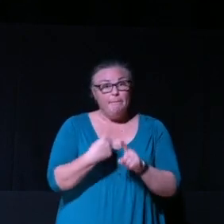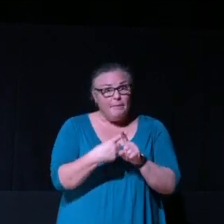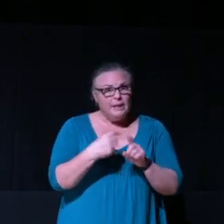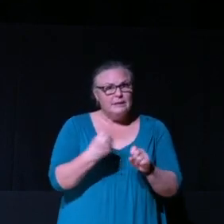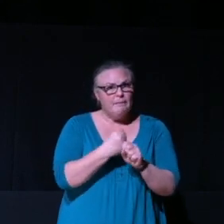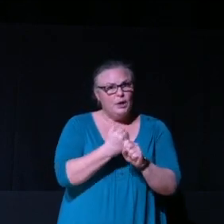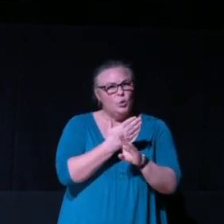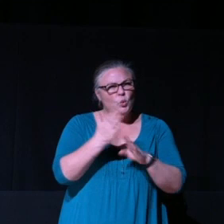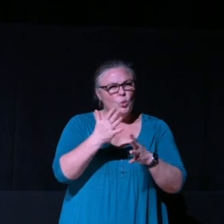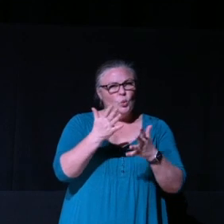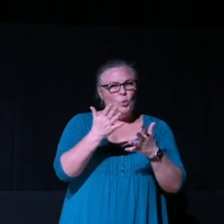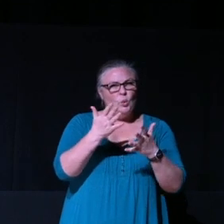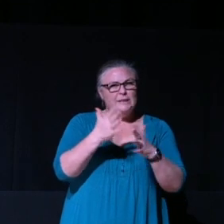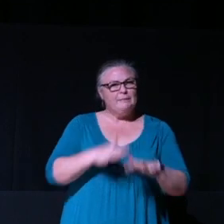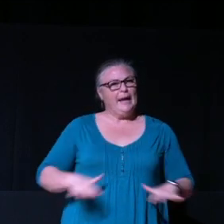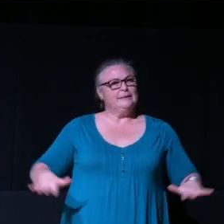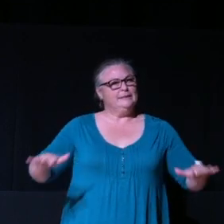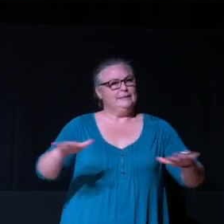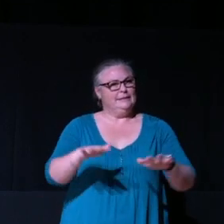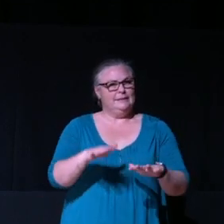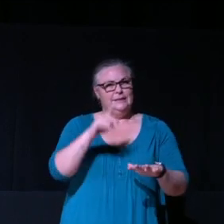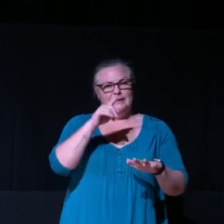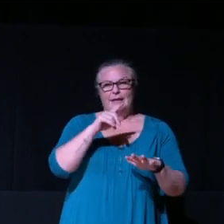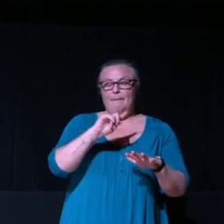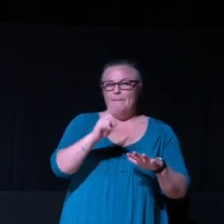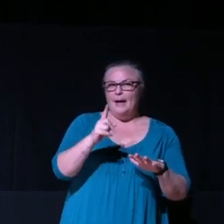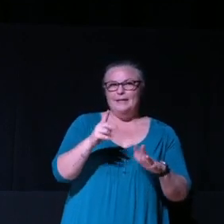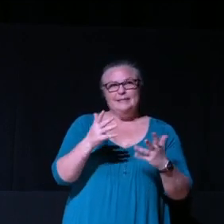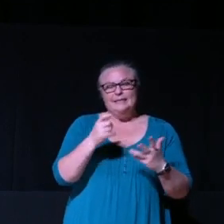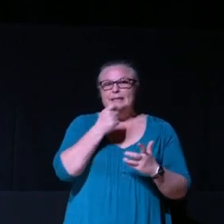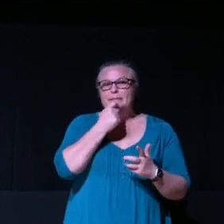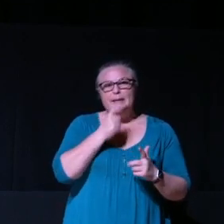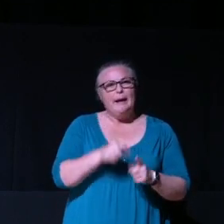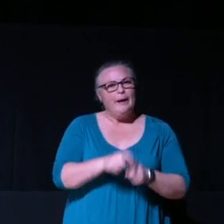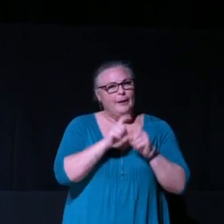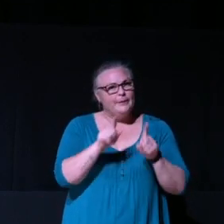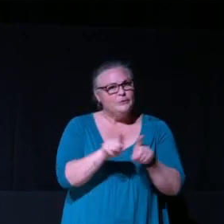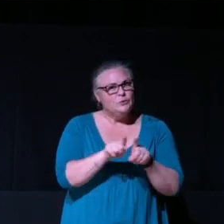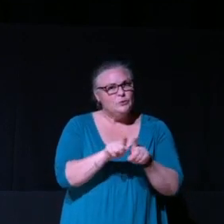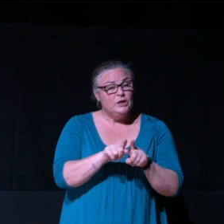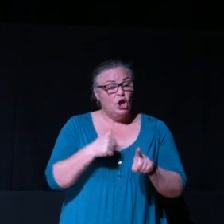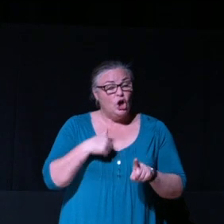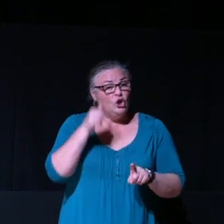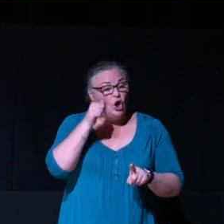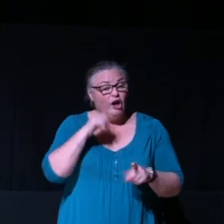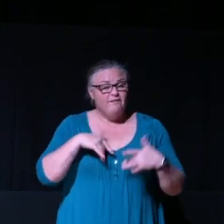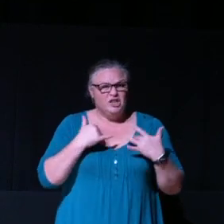but there's a trickiness in that because then there's this weird, the box-ticky thing is, yeah, it's gross and it feels sort of strange and weird.